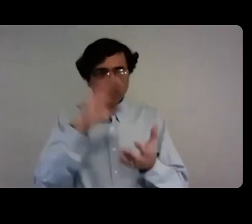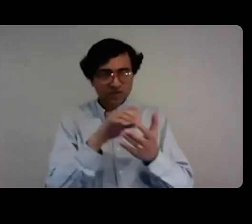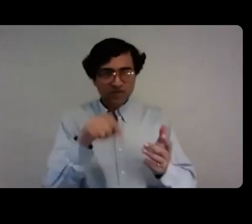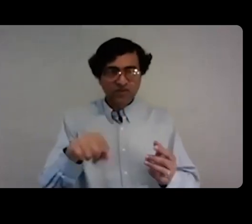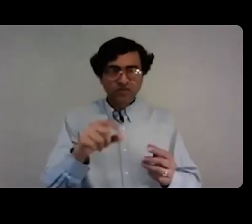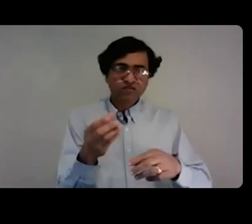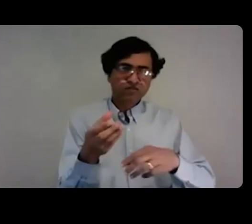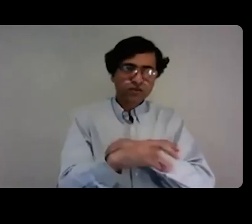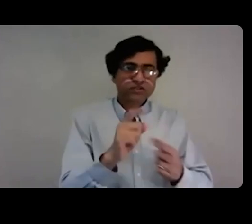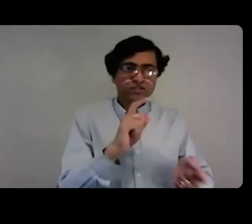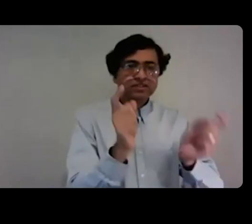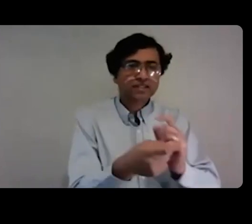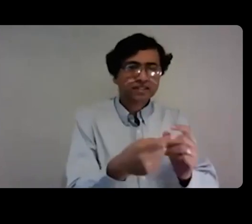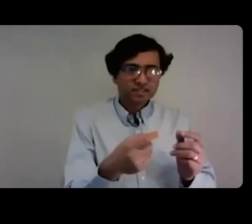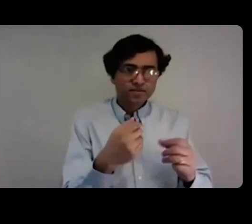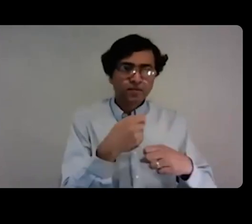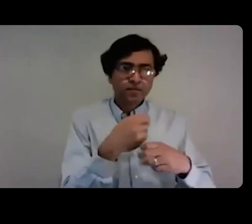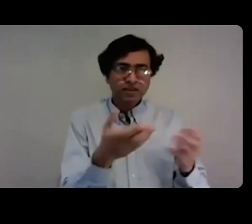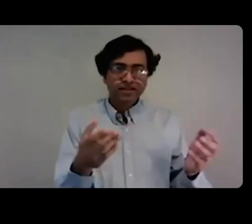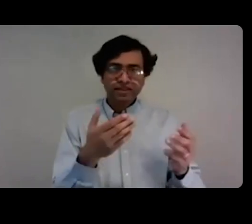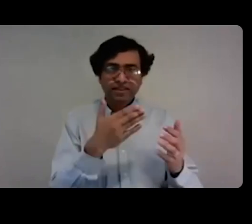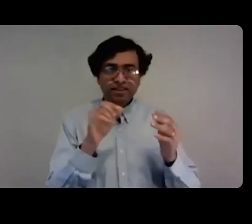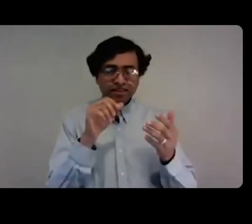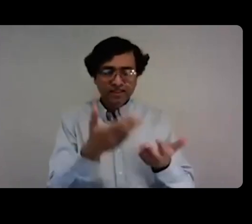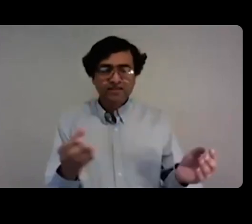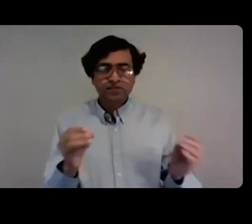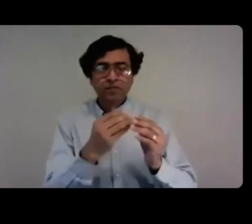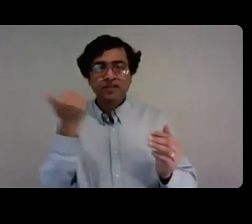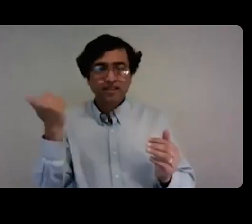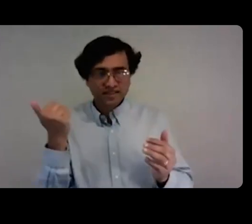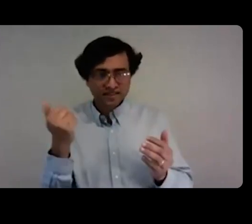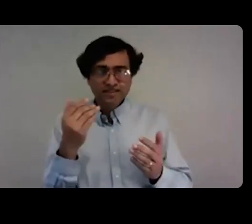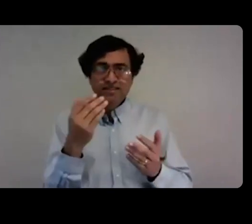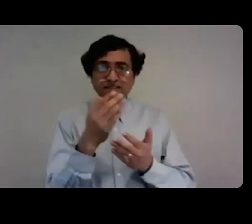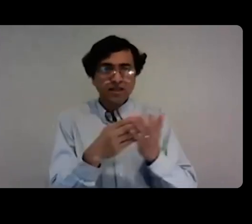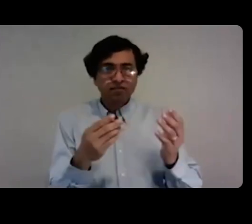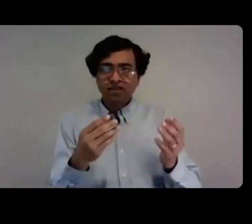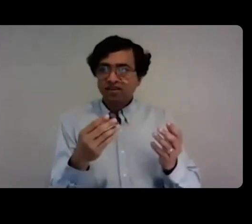And now looking at how the program is going to force change to make